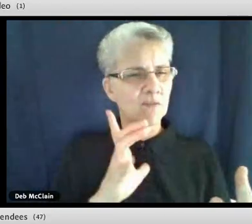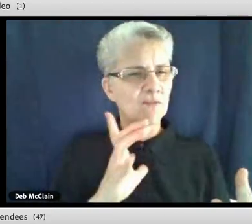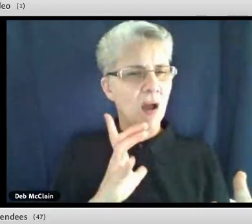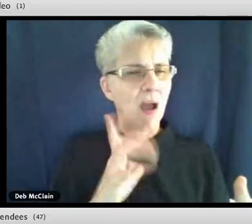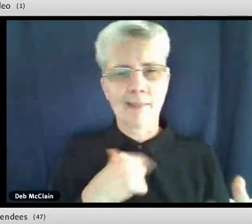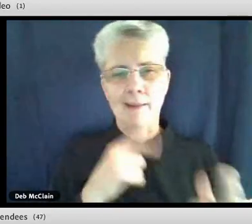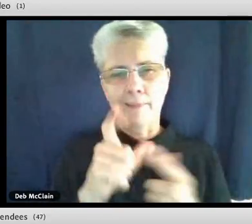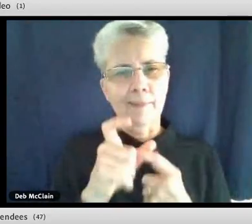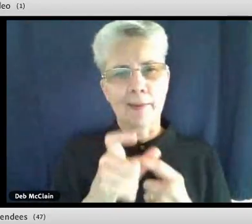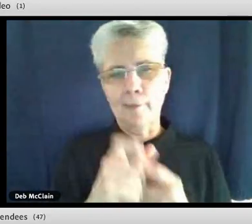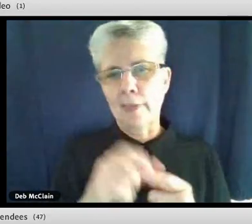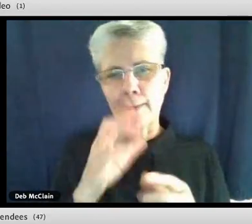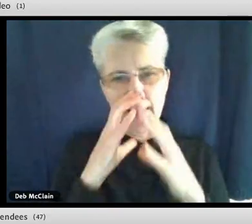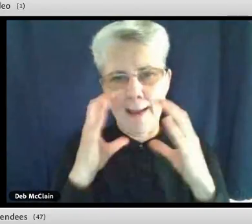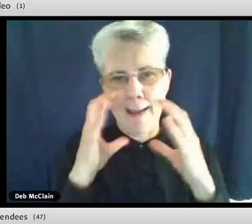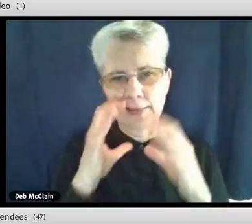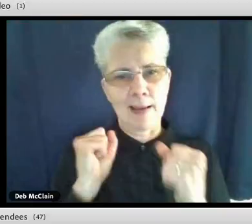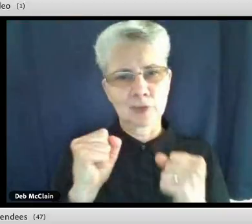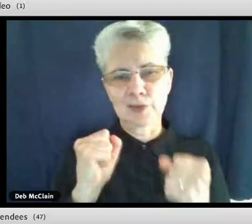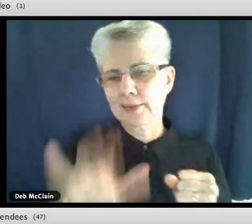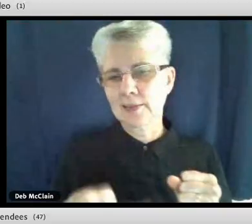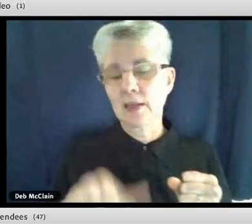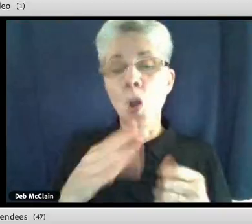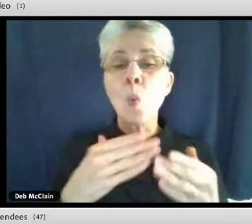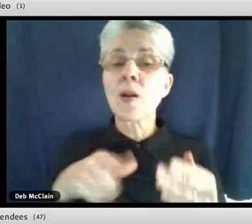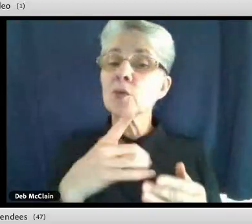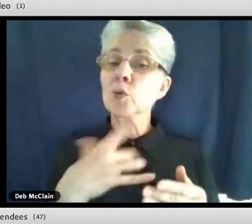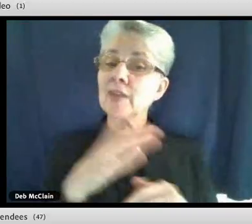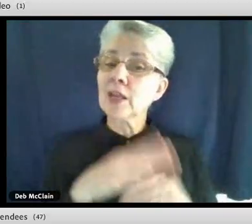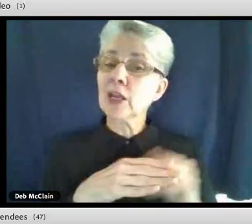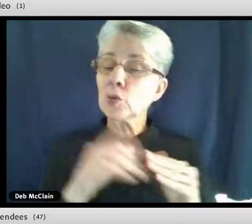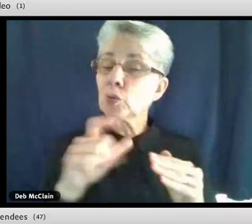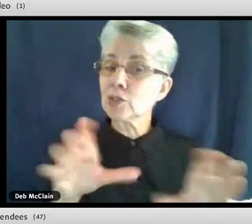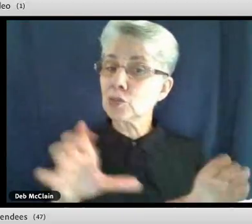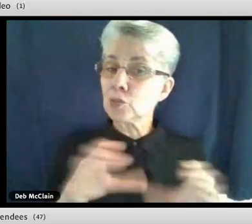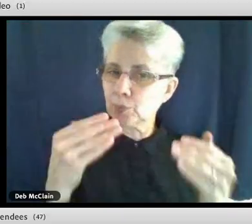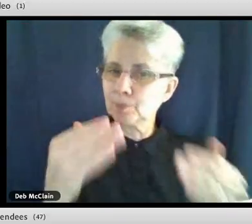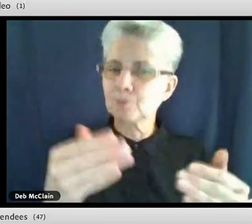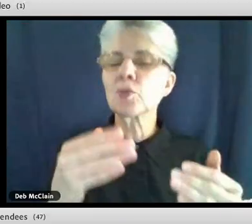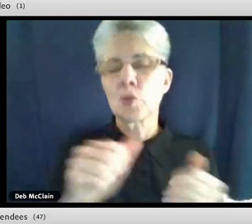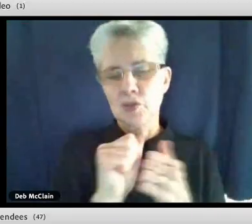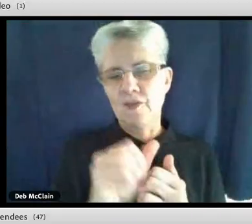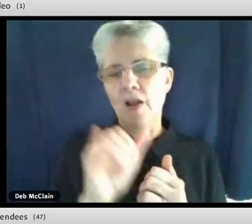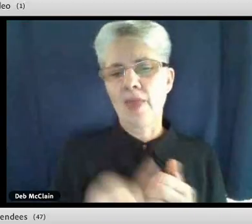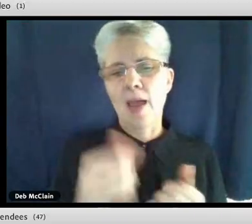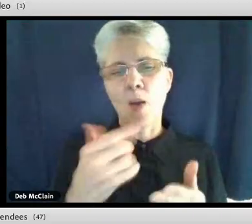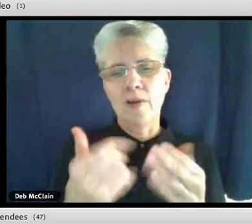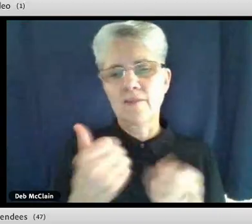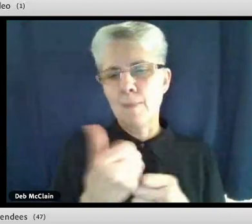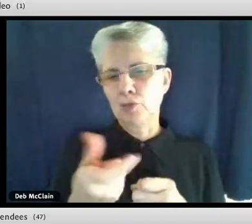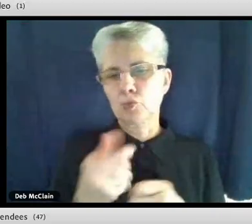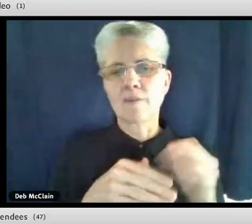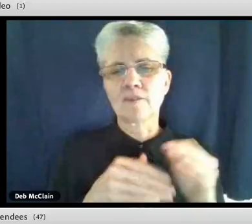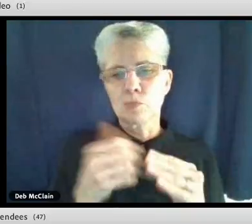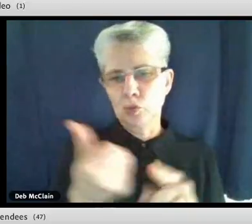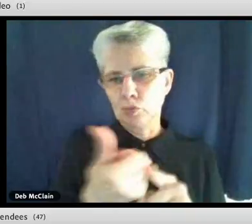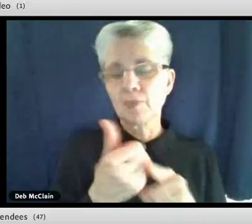You know, it's just whatever you feel you need to do, you need to follow that, whatever makes you comfortable, but if I'm running